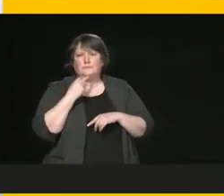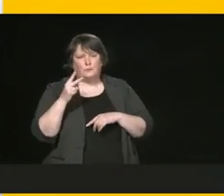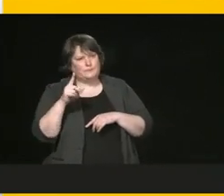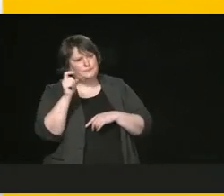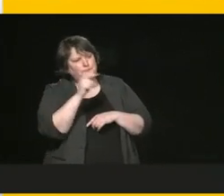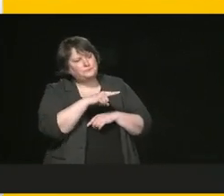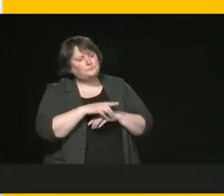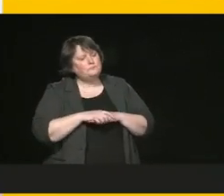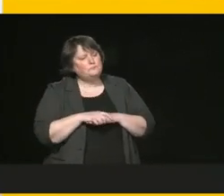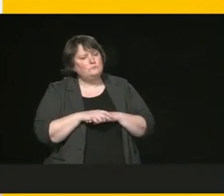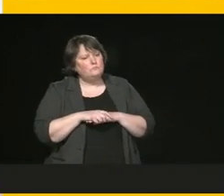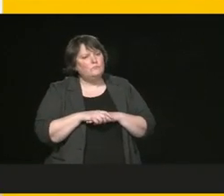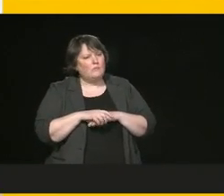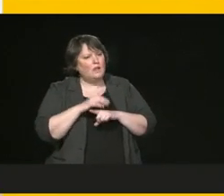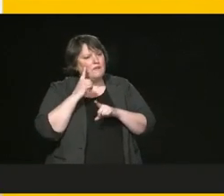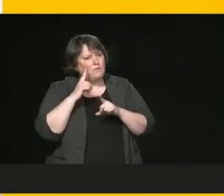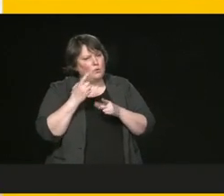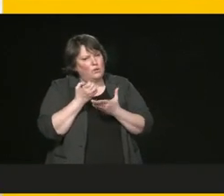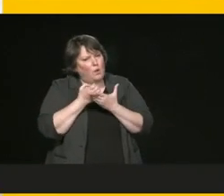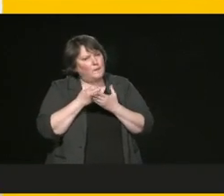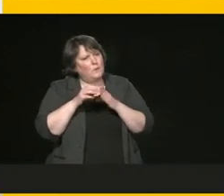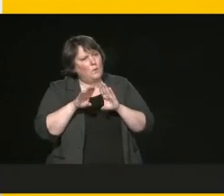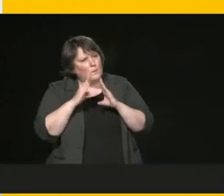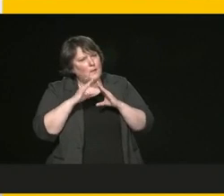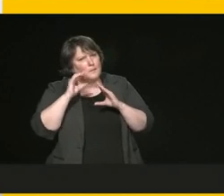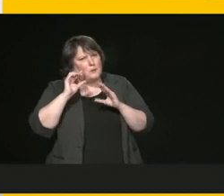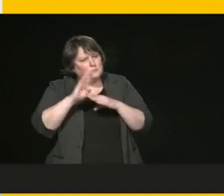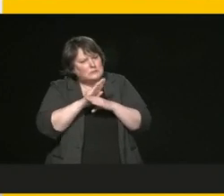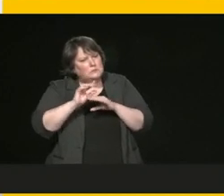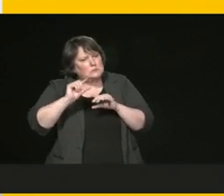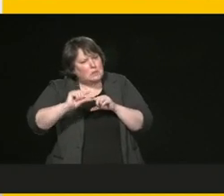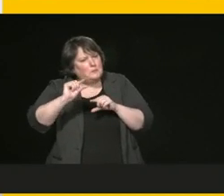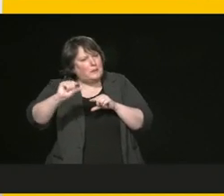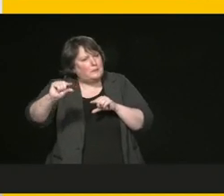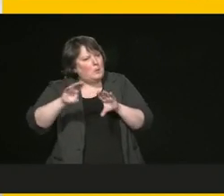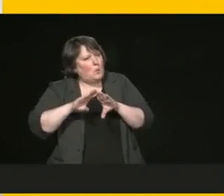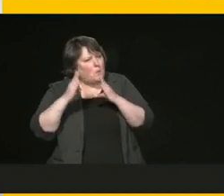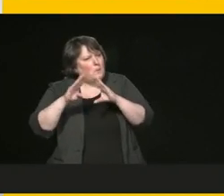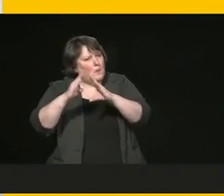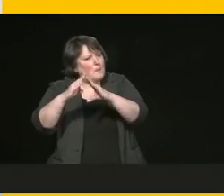SPOKEN ABOUT A COORDINATED EFFORT AND MORE PATIENCE IS NEEDED IN TERMS OF RE-OPENING